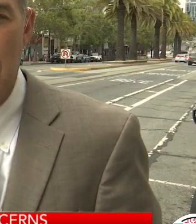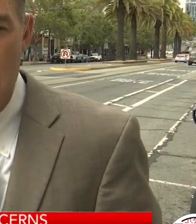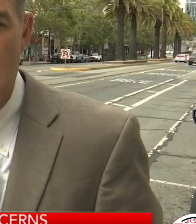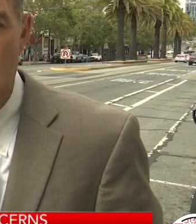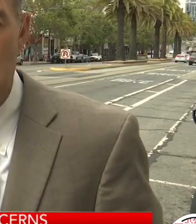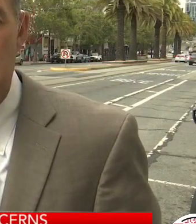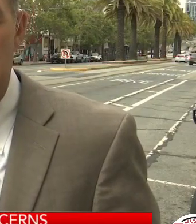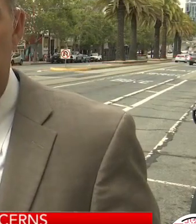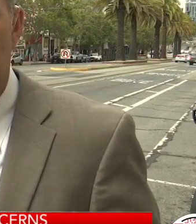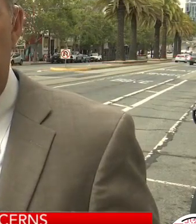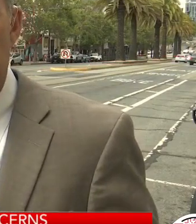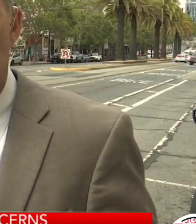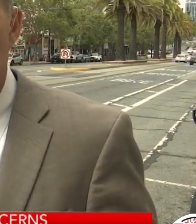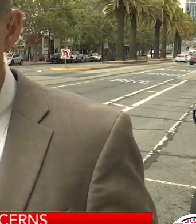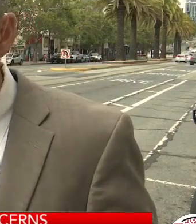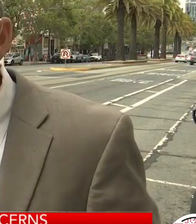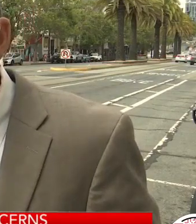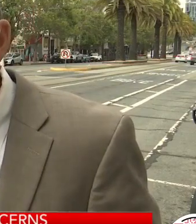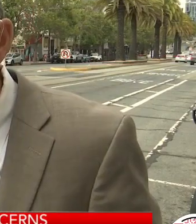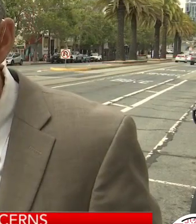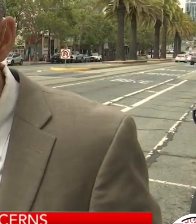TO KEEP THE PEOPLE AROUND YOU